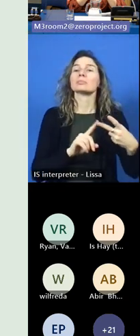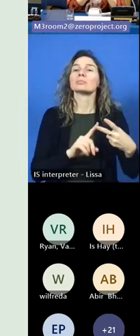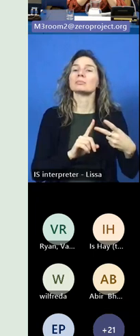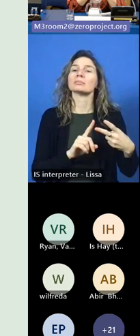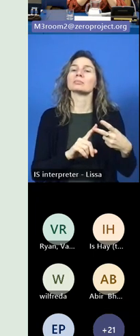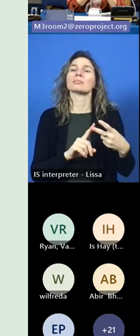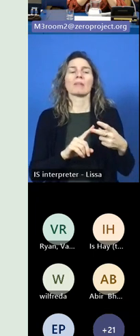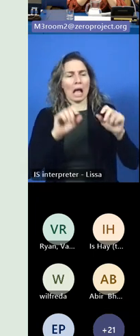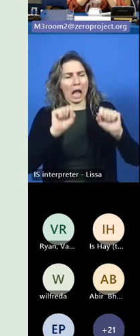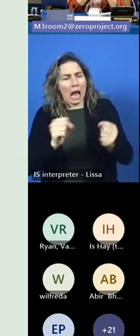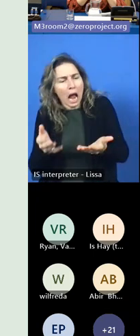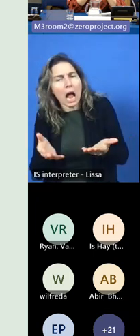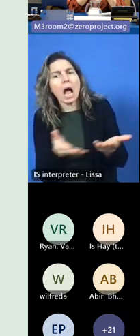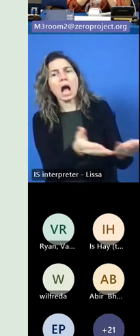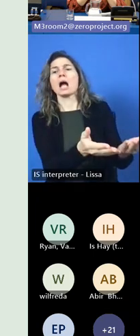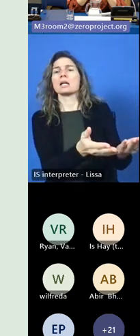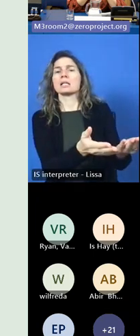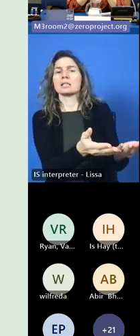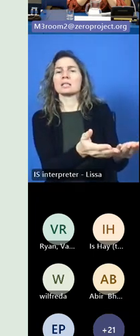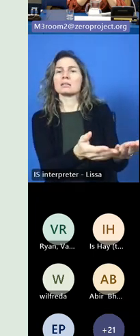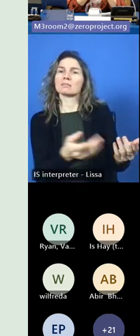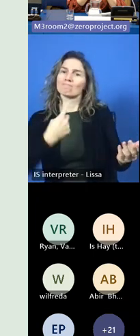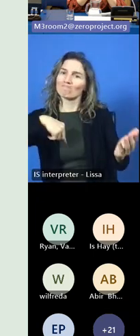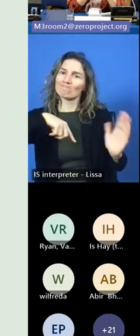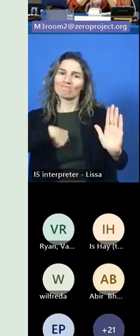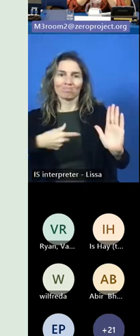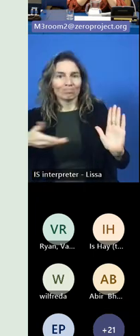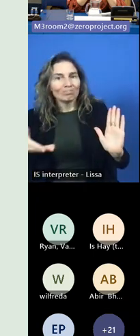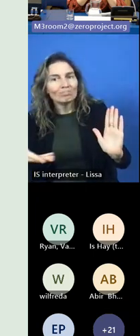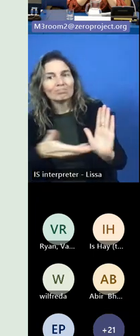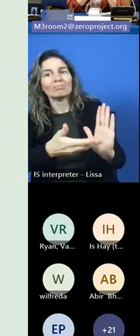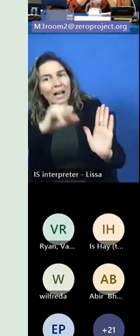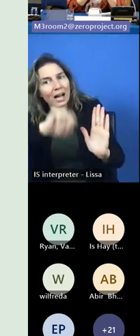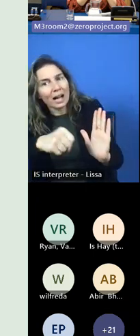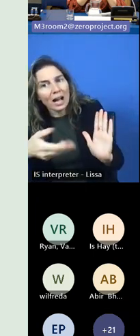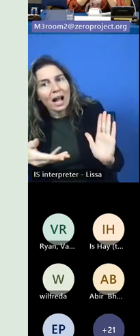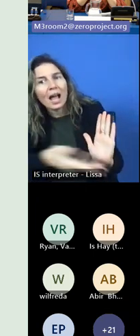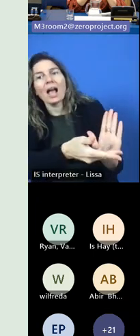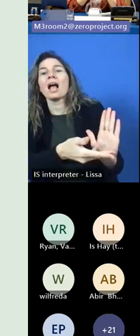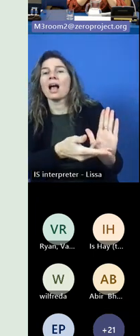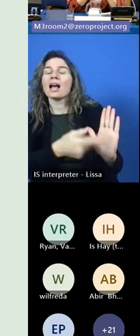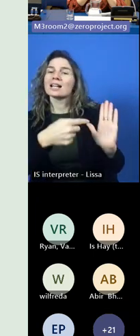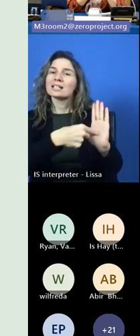enabling people to be able to take advantage of these opportunities. What are the logistics? What